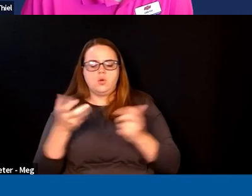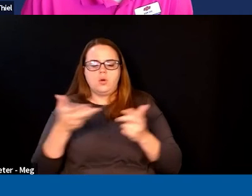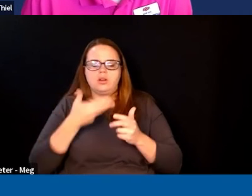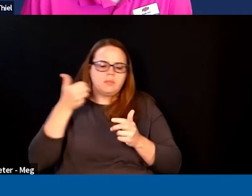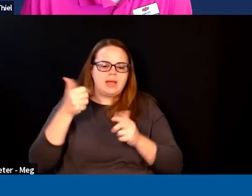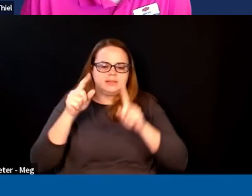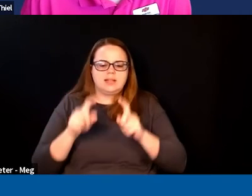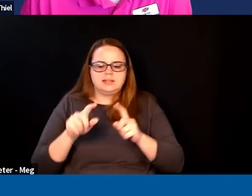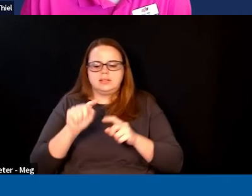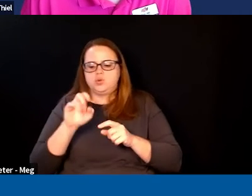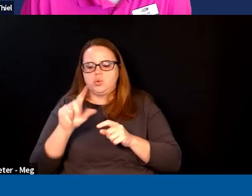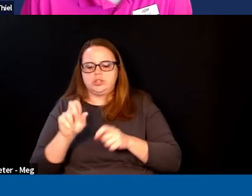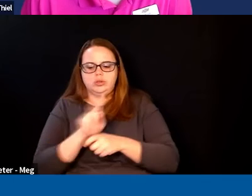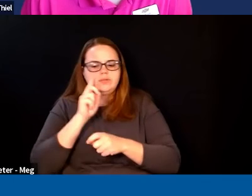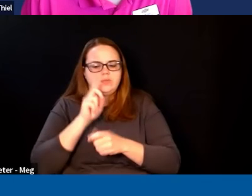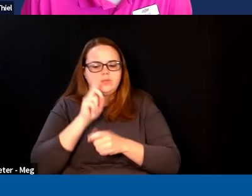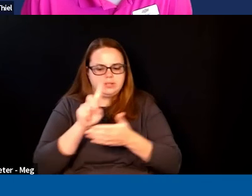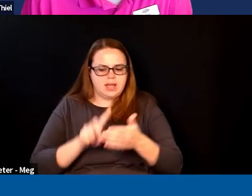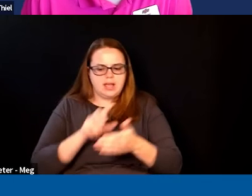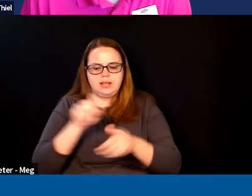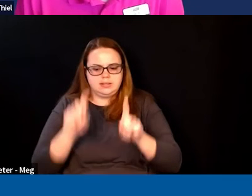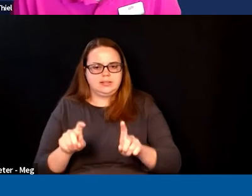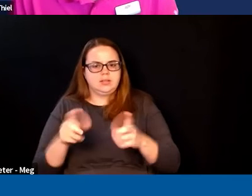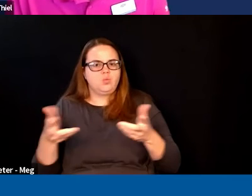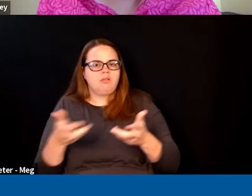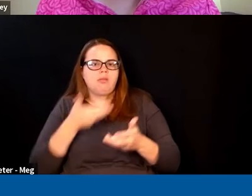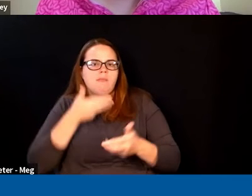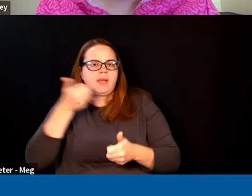to use for design and testing? Oh, for design.